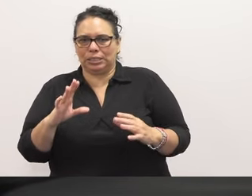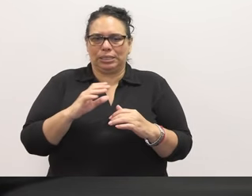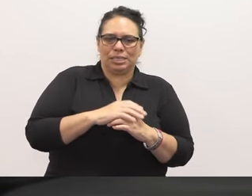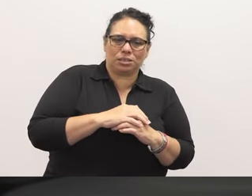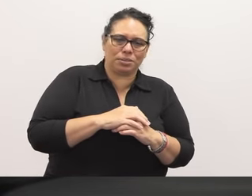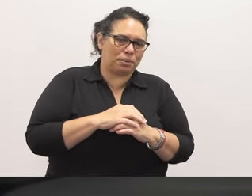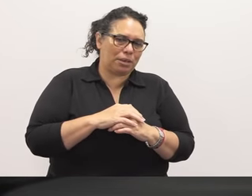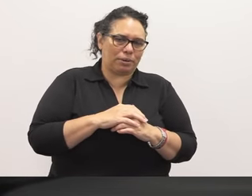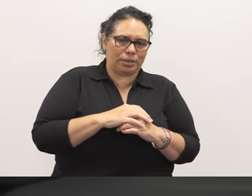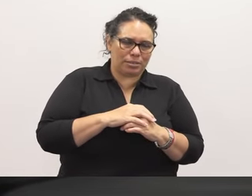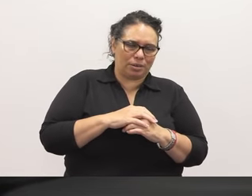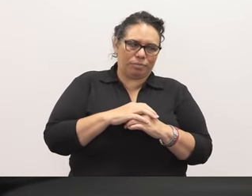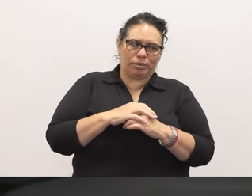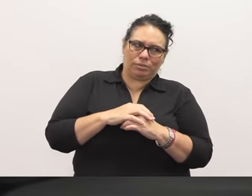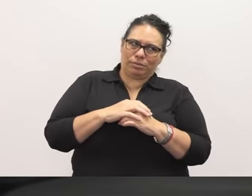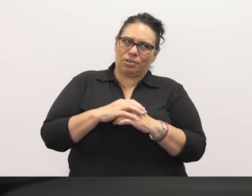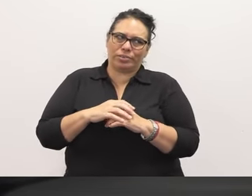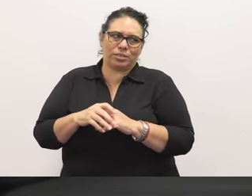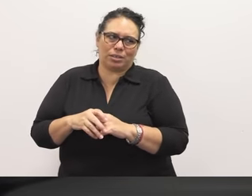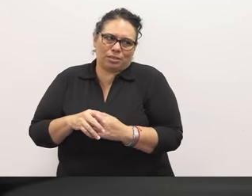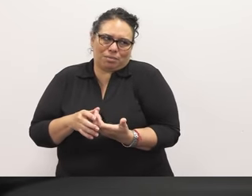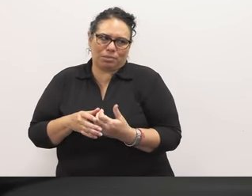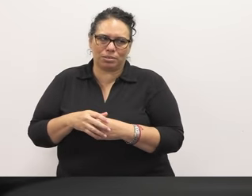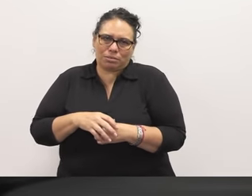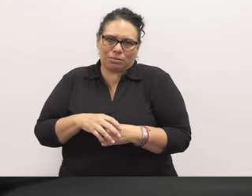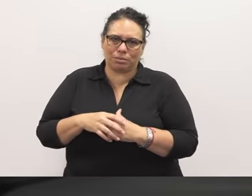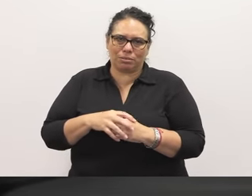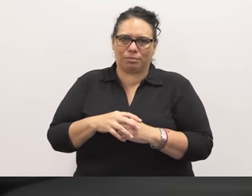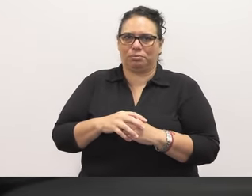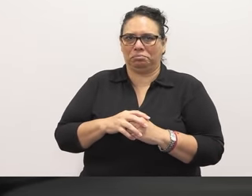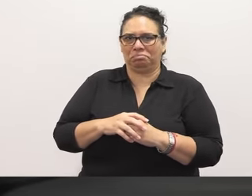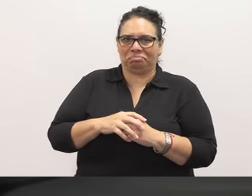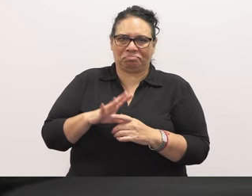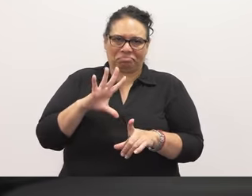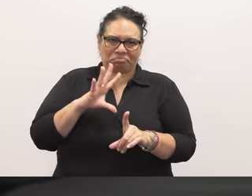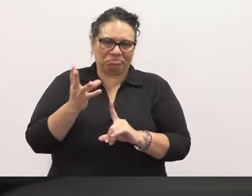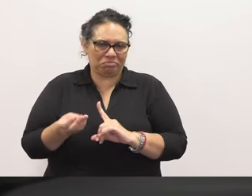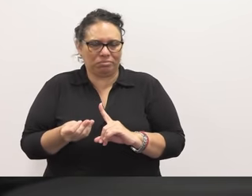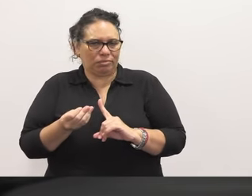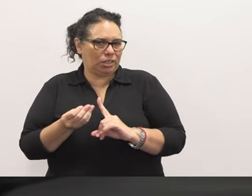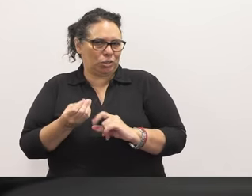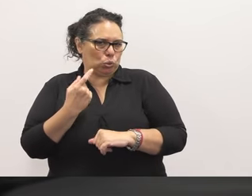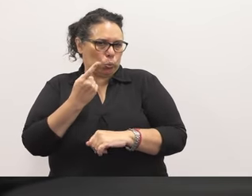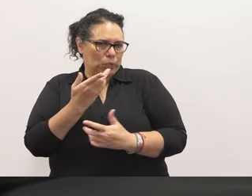and how they interacted. Culture is one of those things that's often hard to pinpoint.